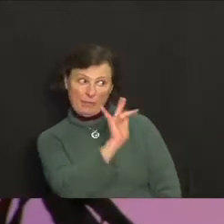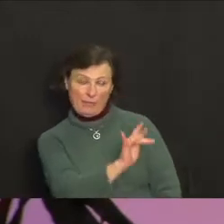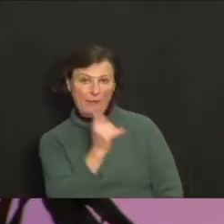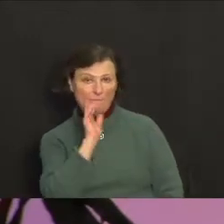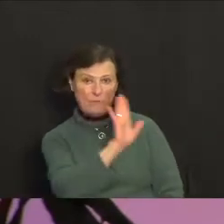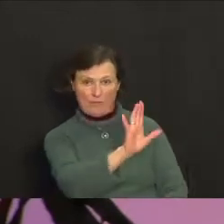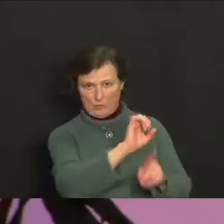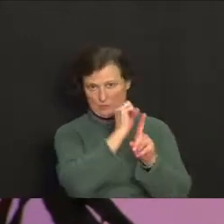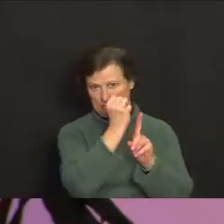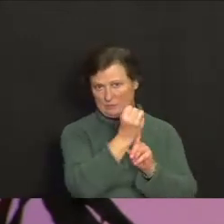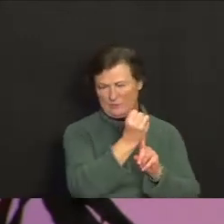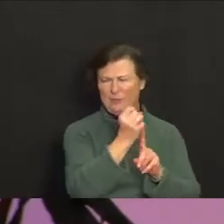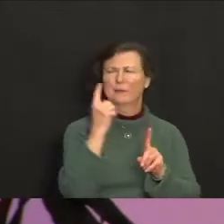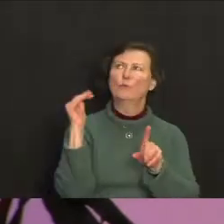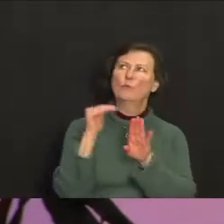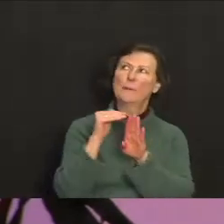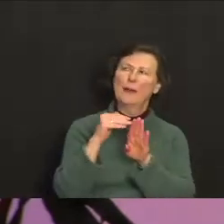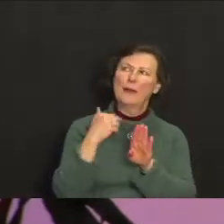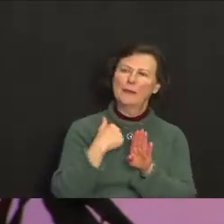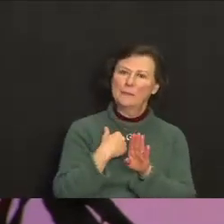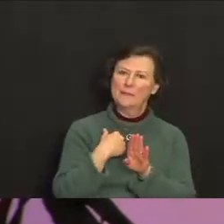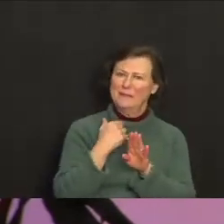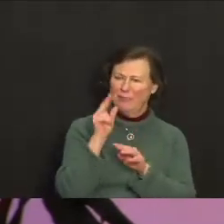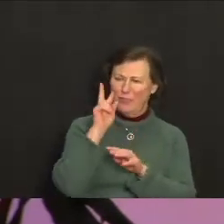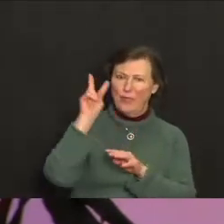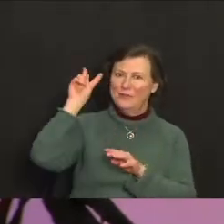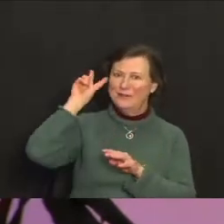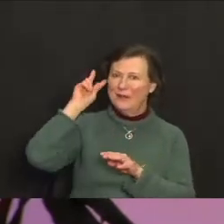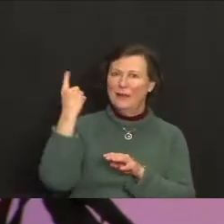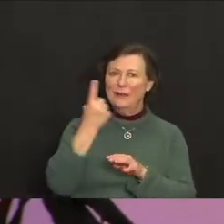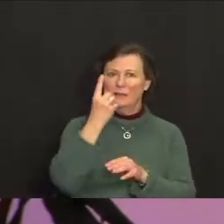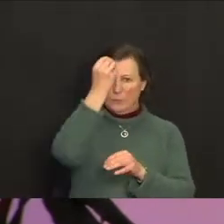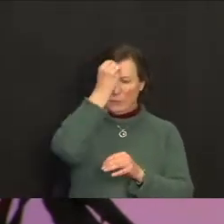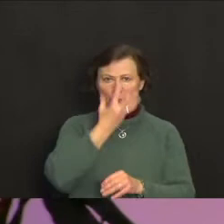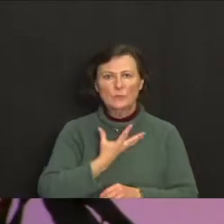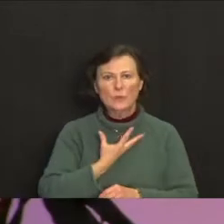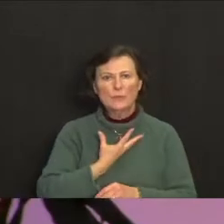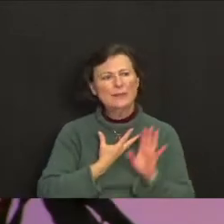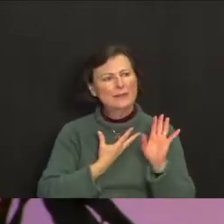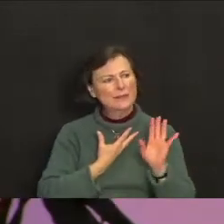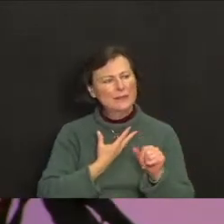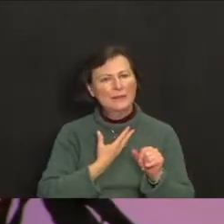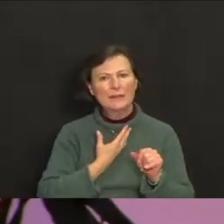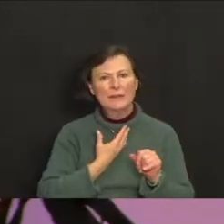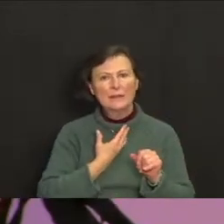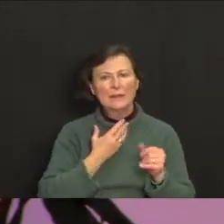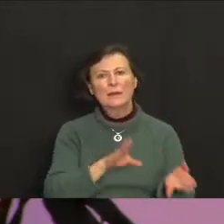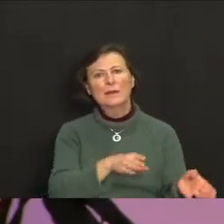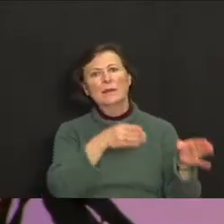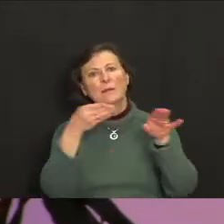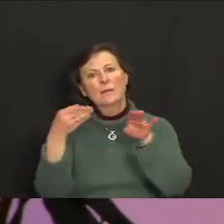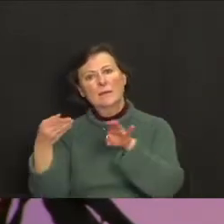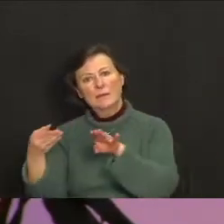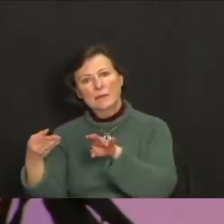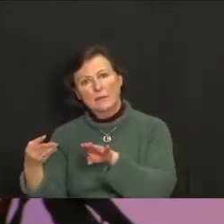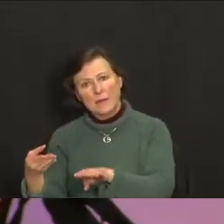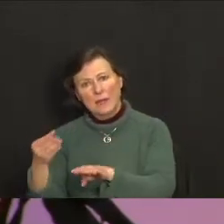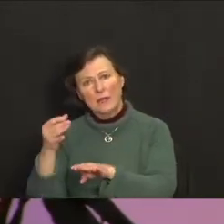I was reminded of this the other day when someone told me of the passing of a parent, a mother,